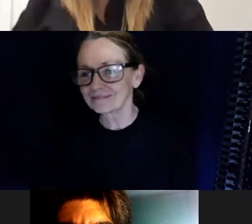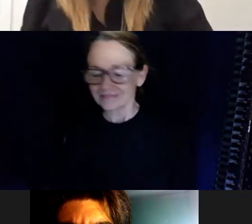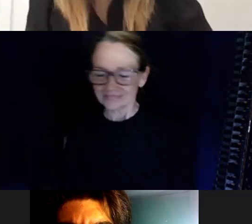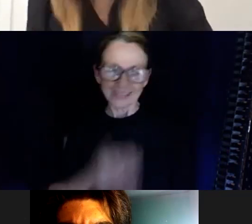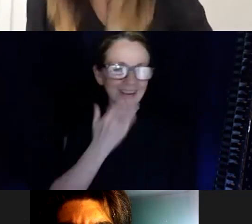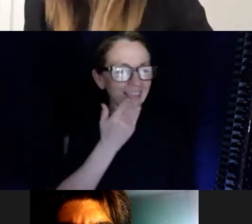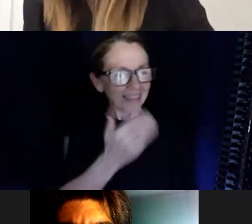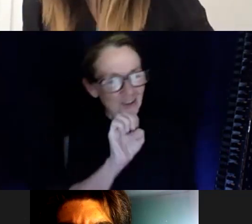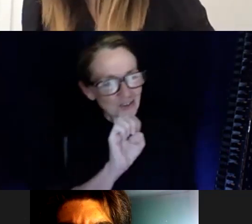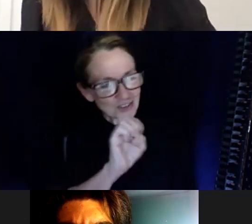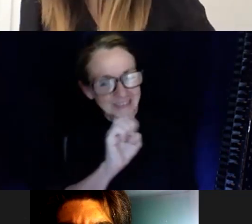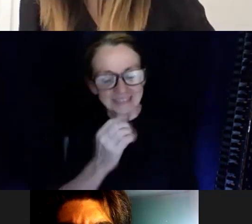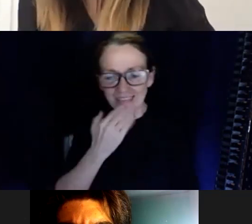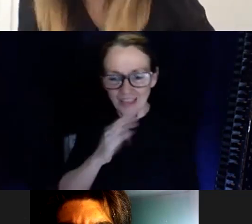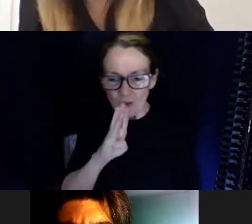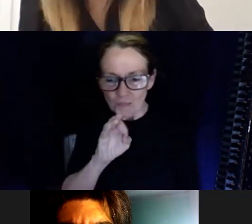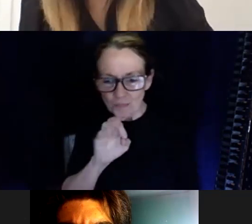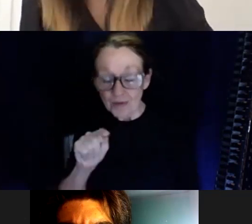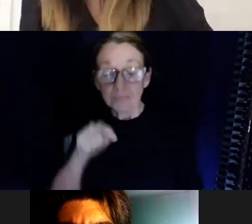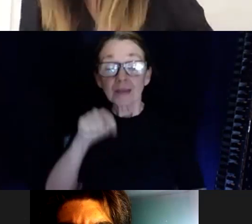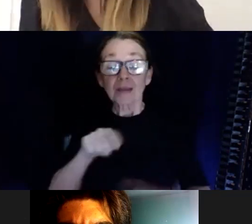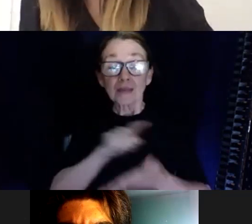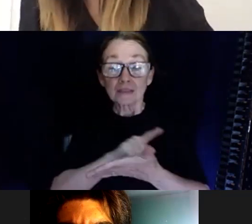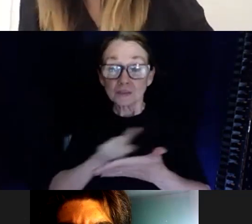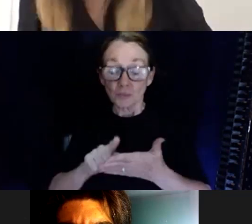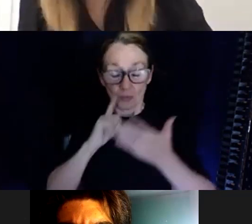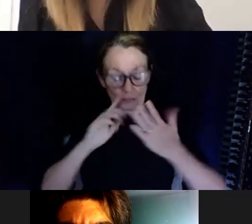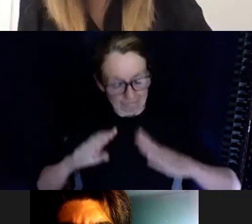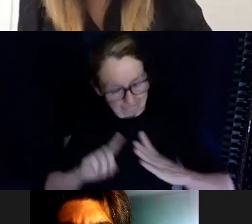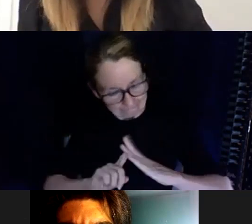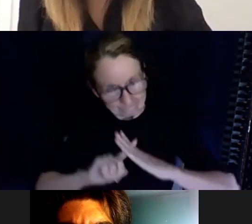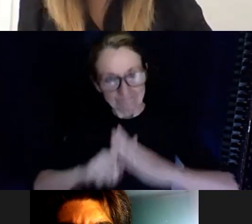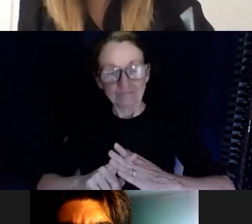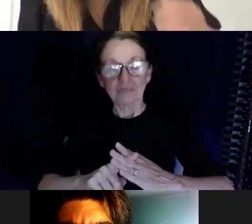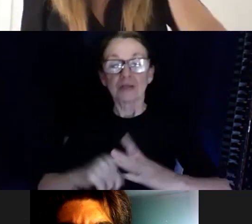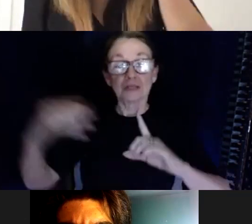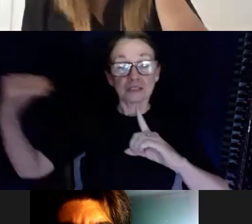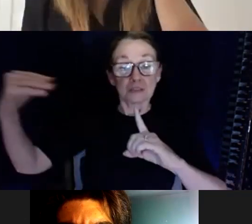THE SPOTLIGHT, I THINK CHRISTINE, WHY DON'T YOU TAKE IT AWAY, BECAUSE YOU JUST DID ONE YESTERDAY AND IT WENT OUT. I THOUGHT MAYBE YOU COULD TALK ABOUT IT.